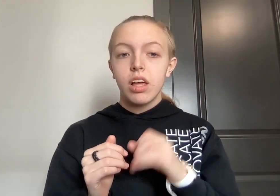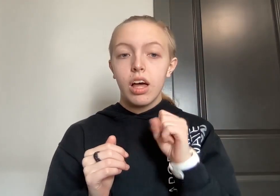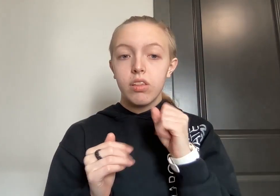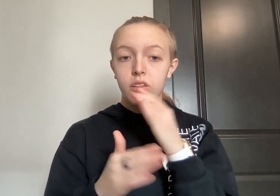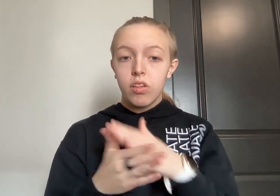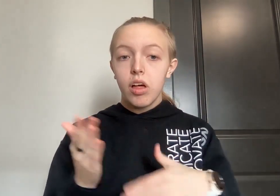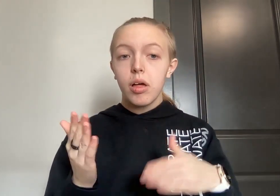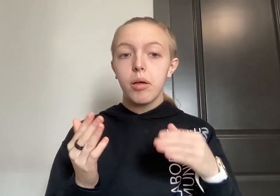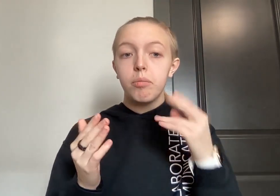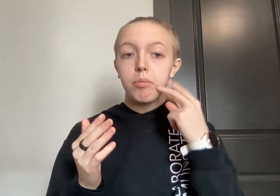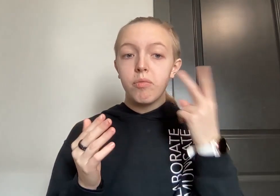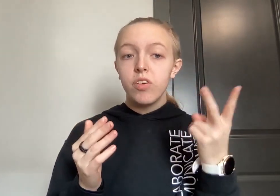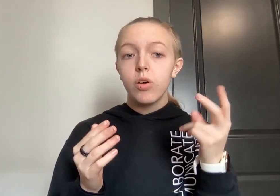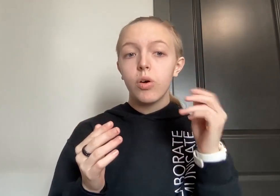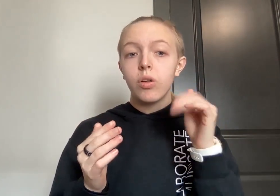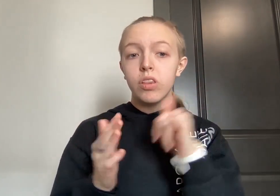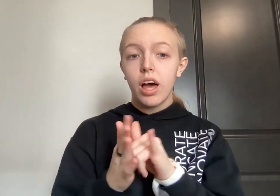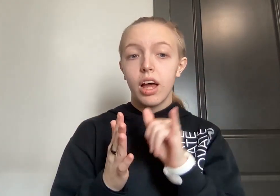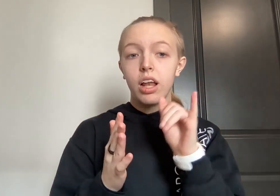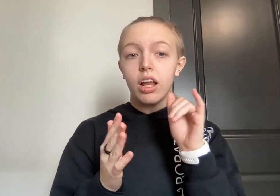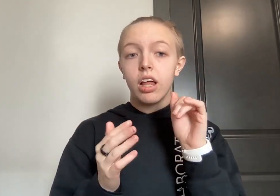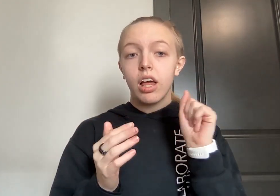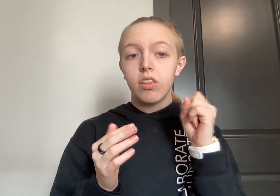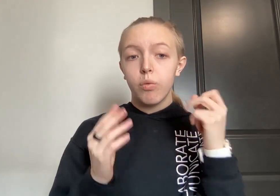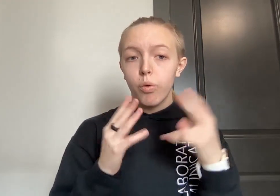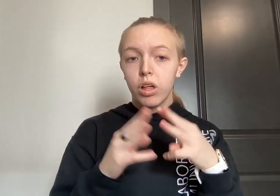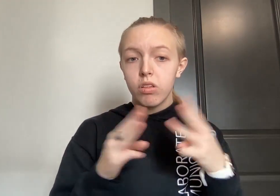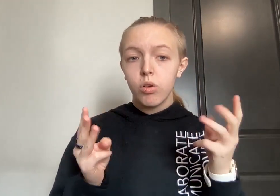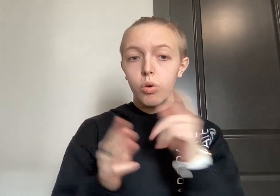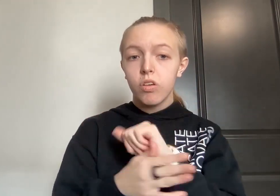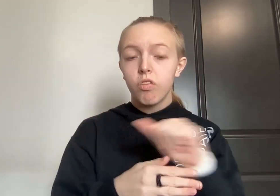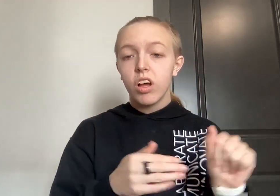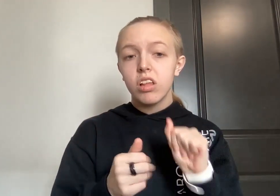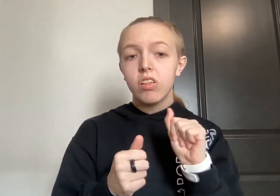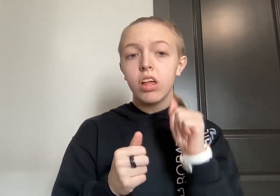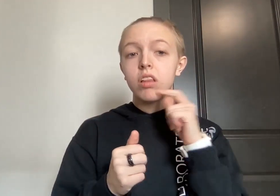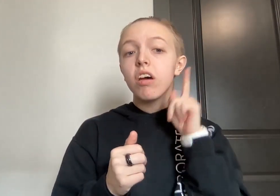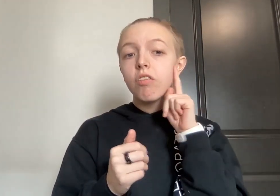as some view that as a way to erase deaf